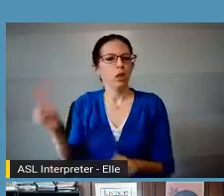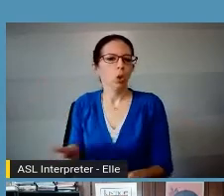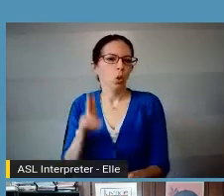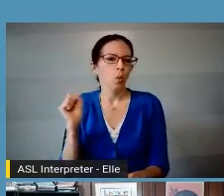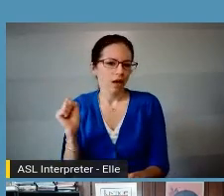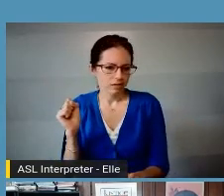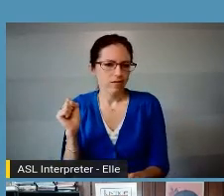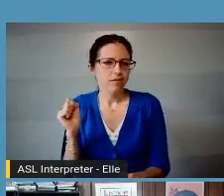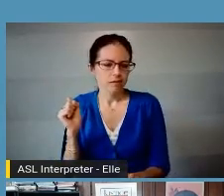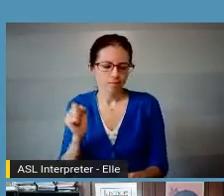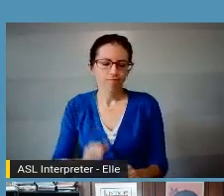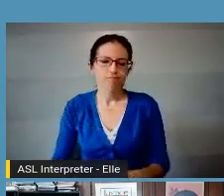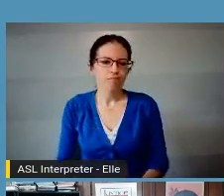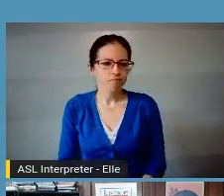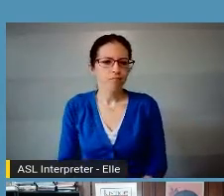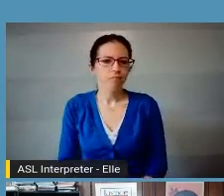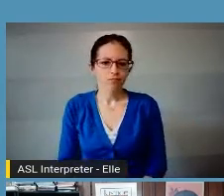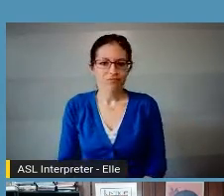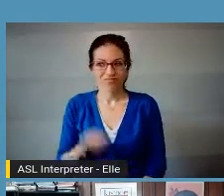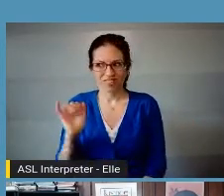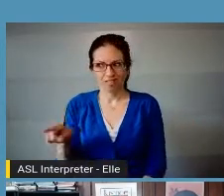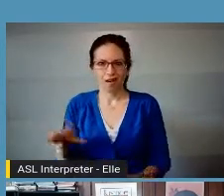which is where I live.